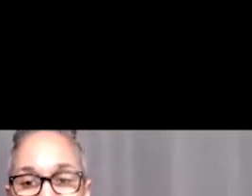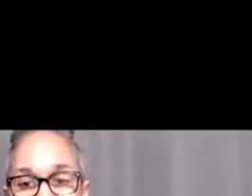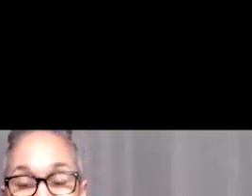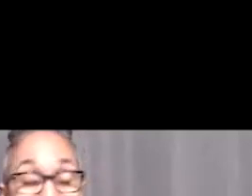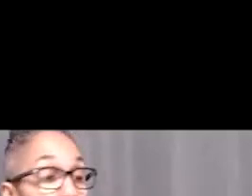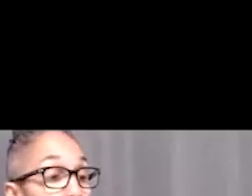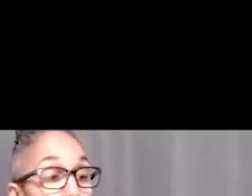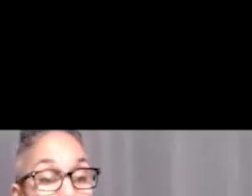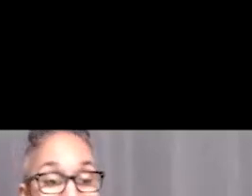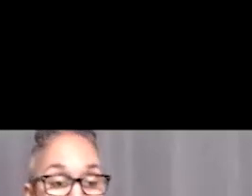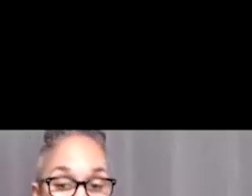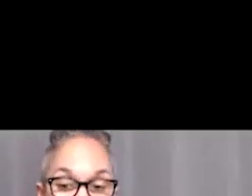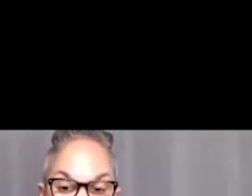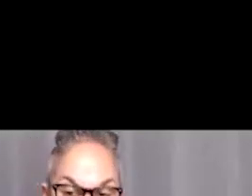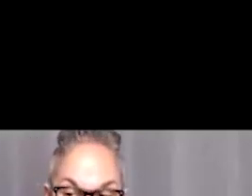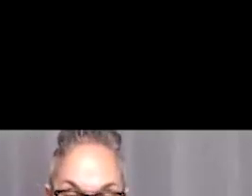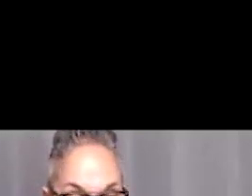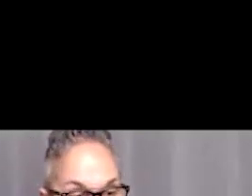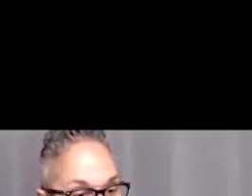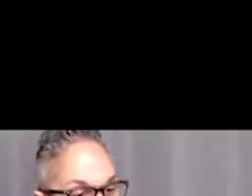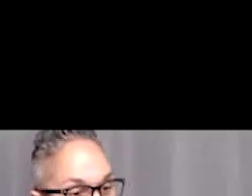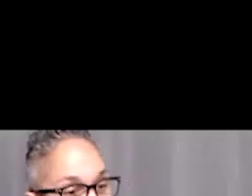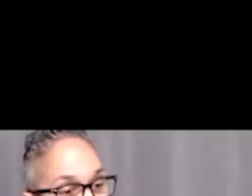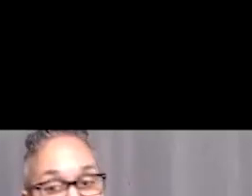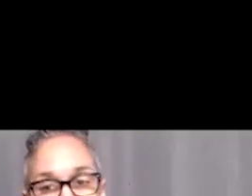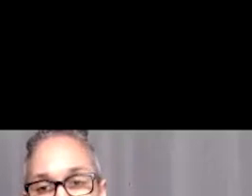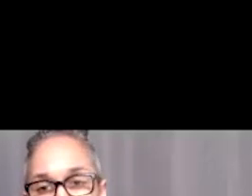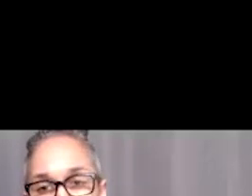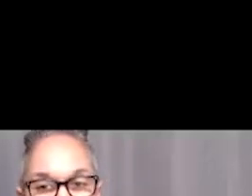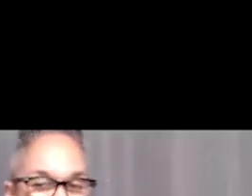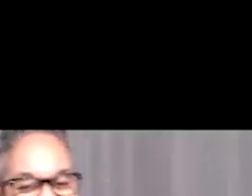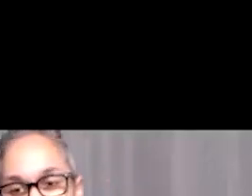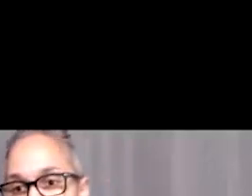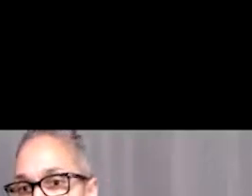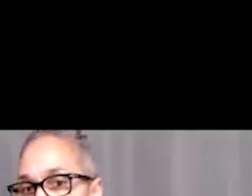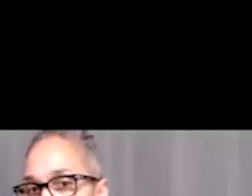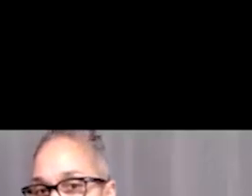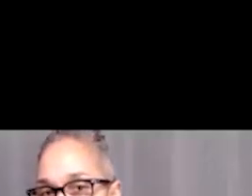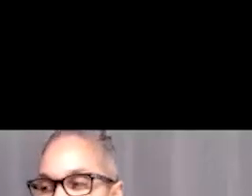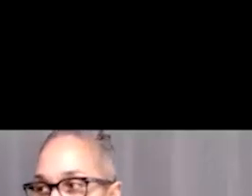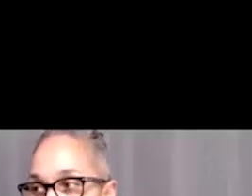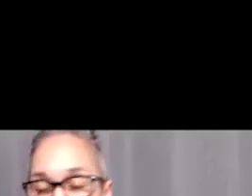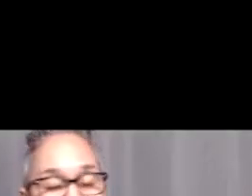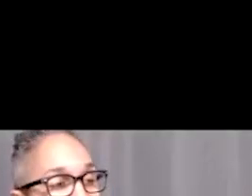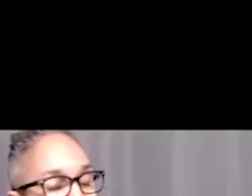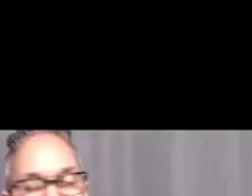It won't be overwhelming to do small things with what you're already doing. I think that's the best thing I keep hearing. Oh, I kind of do that.